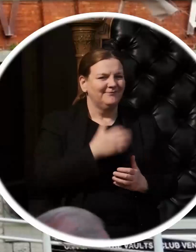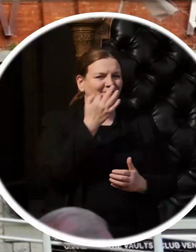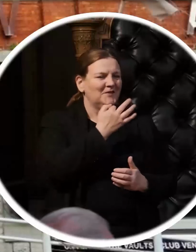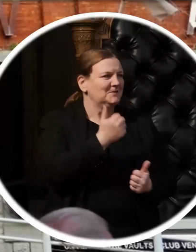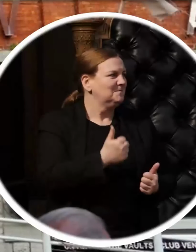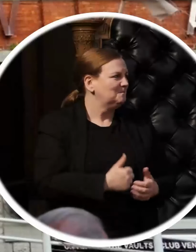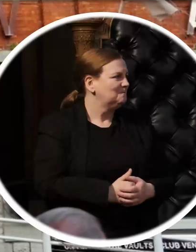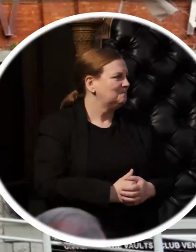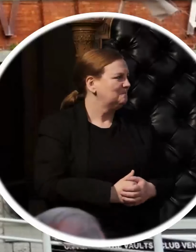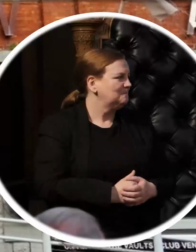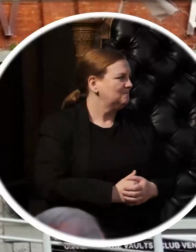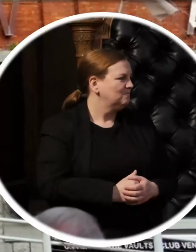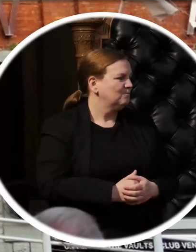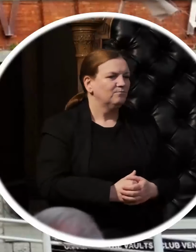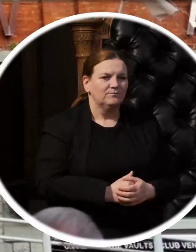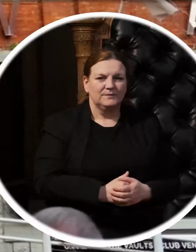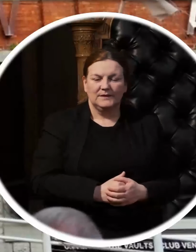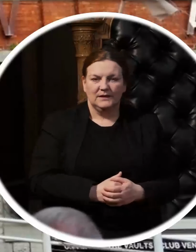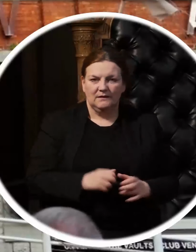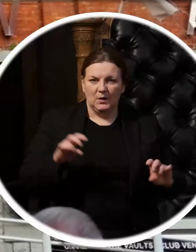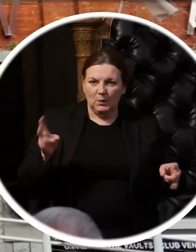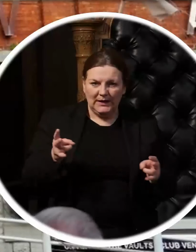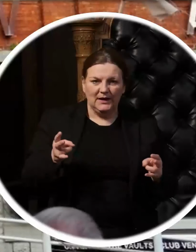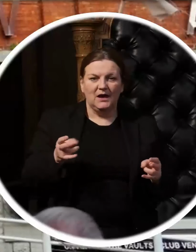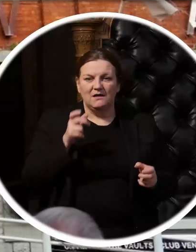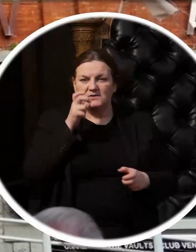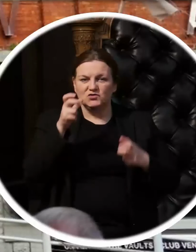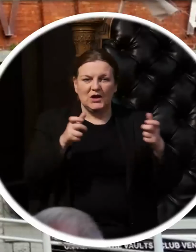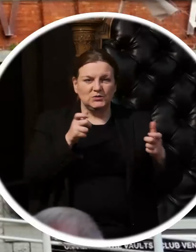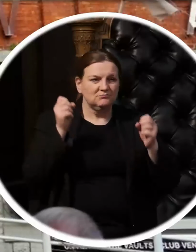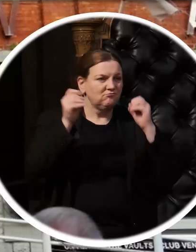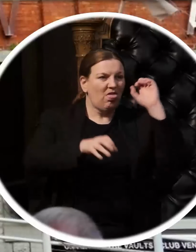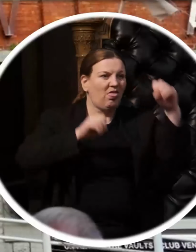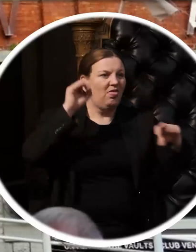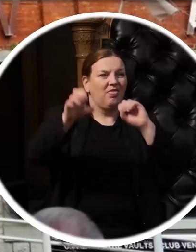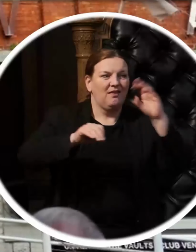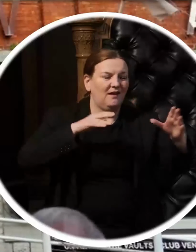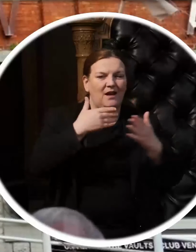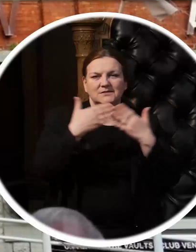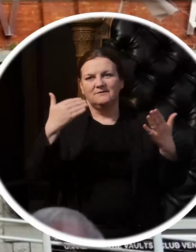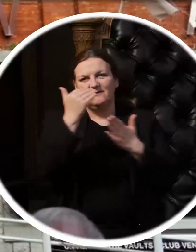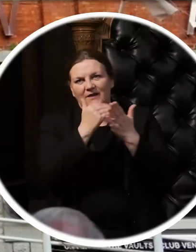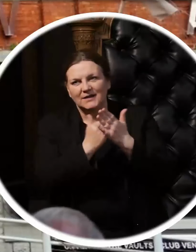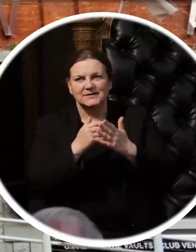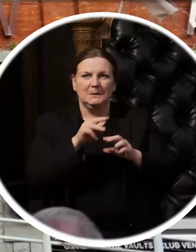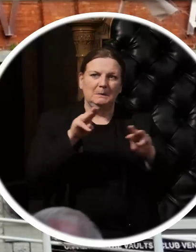So it's been very, very quick. I've shouted an awful lot of things at you, lots of facts, lots of people,